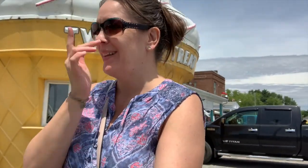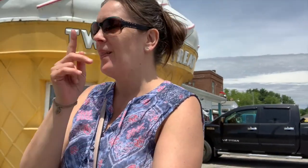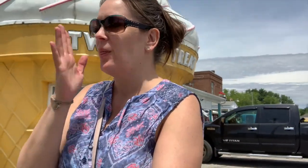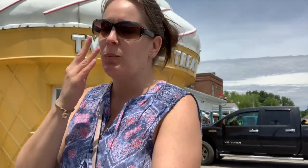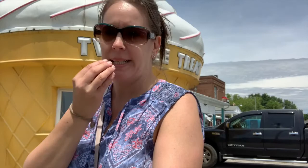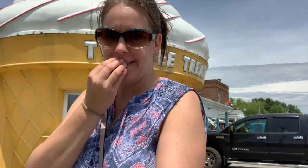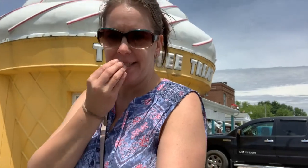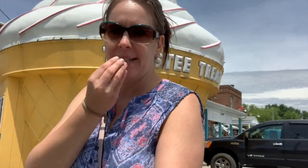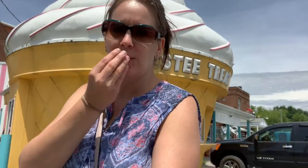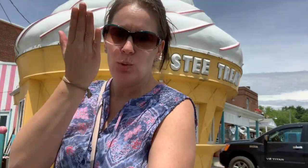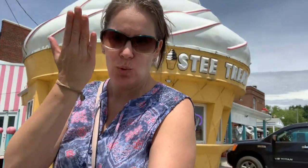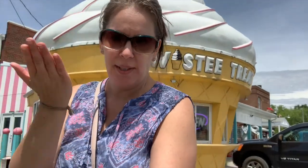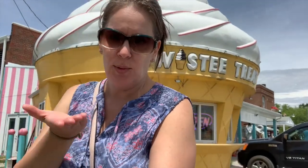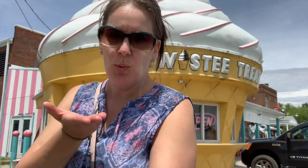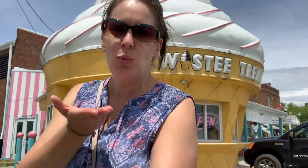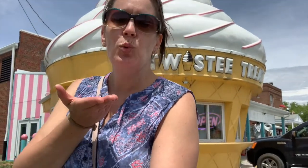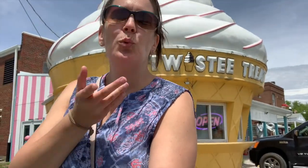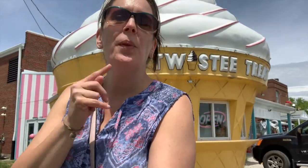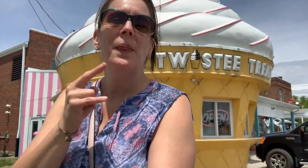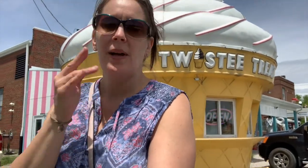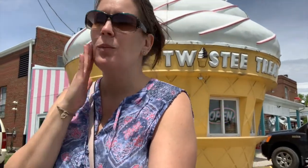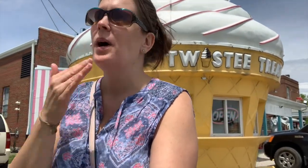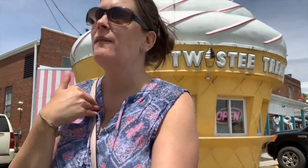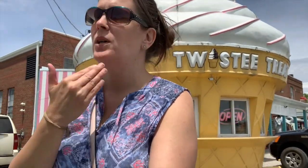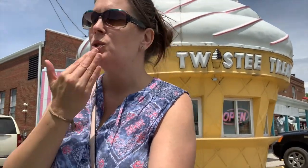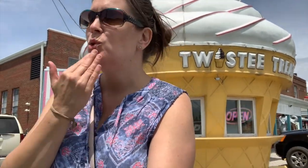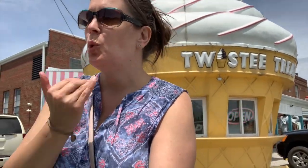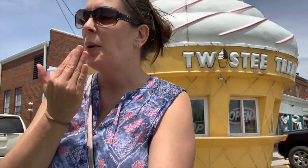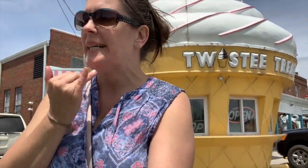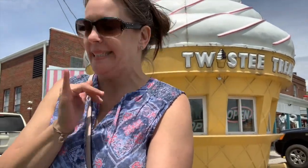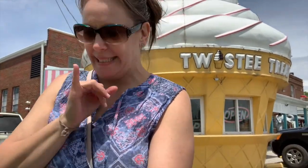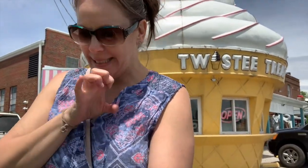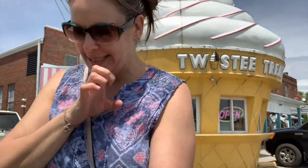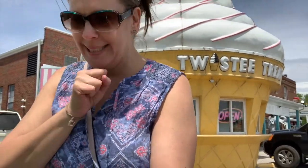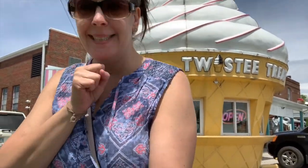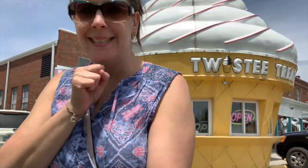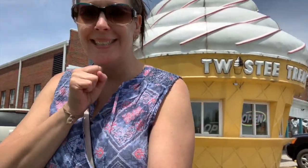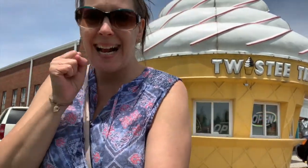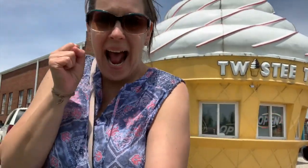We will eat lunch here then we will have some sweeties.